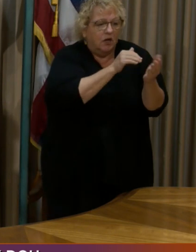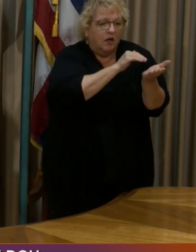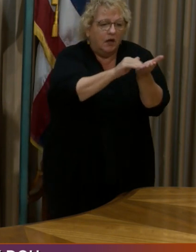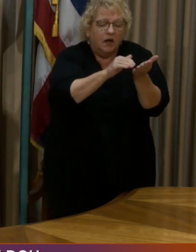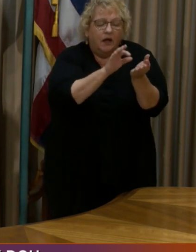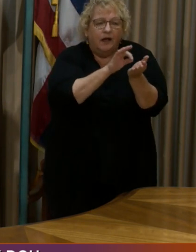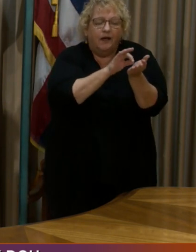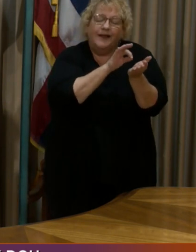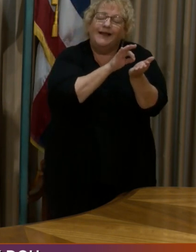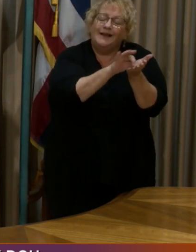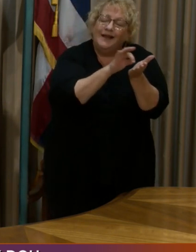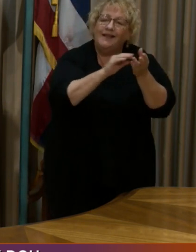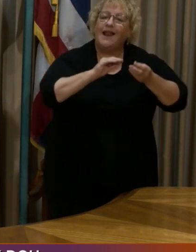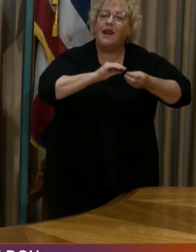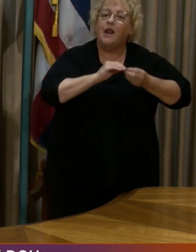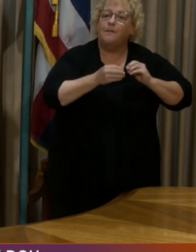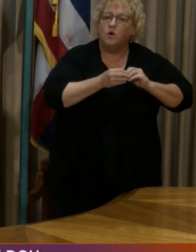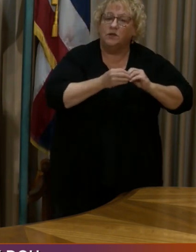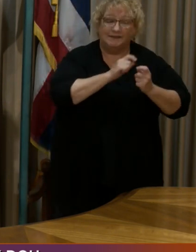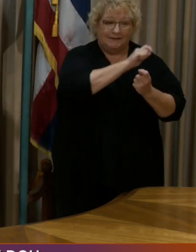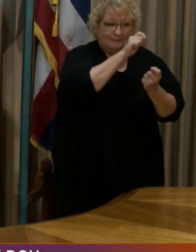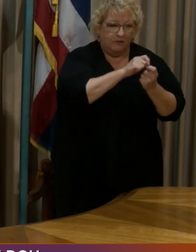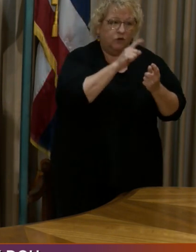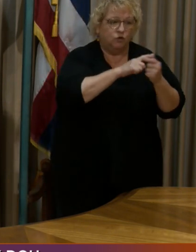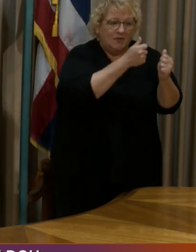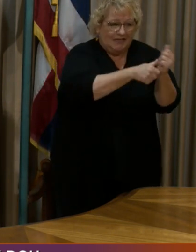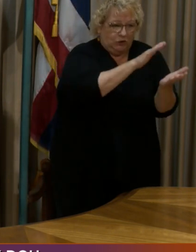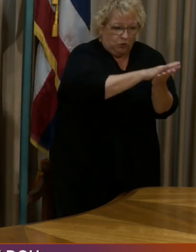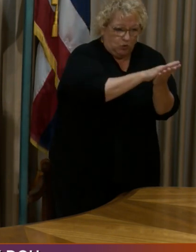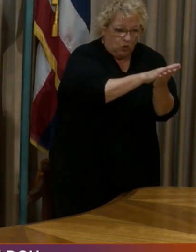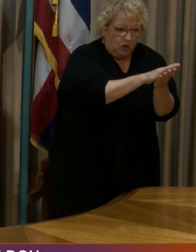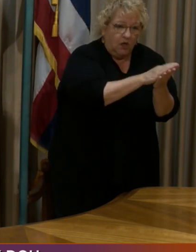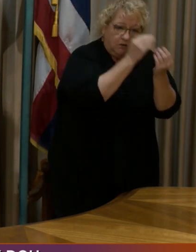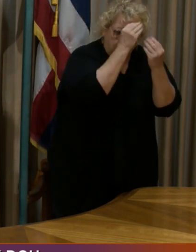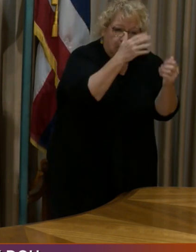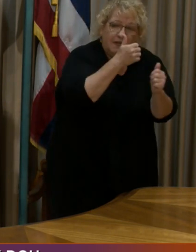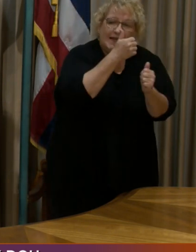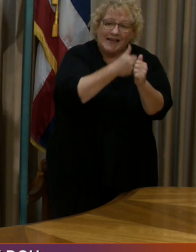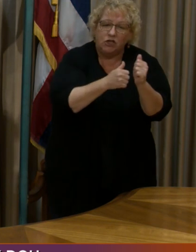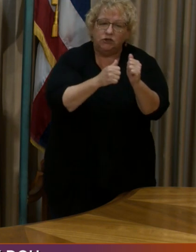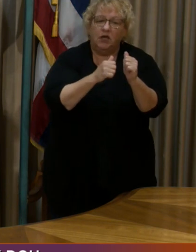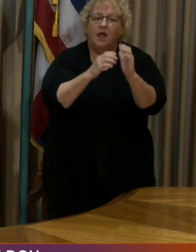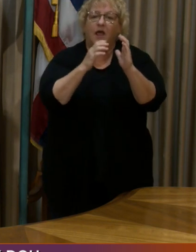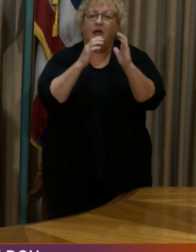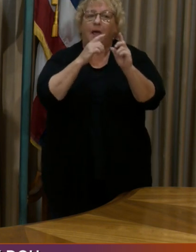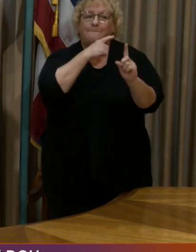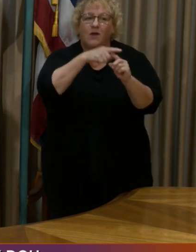COMPLEX AREA. IS THIS GOING TO CHANGE AT ALL